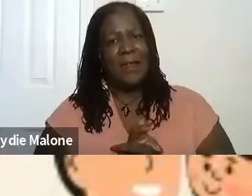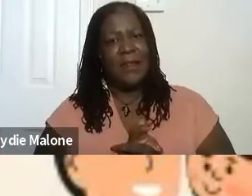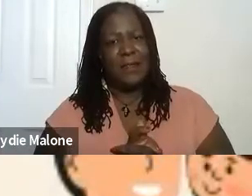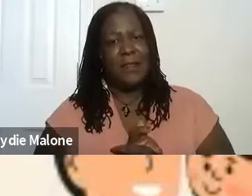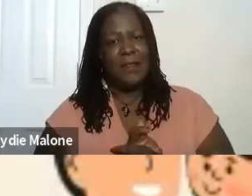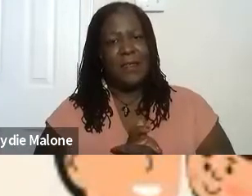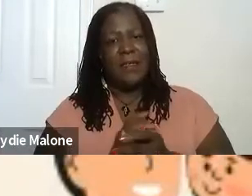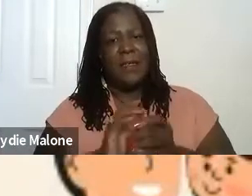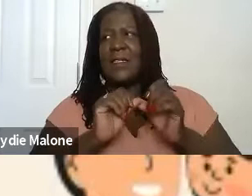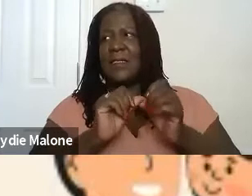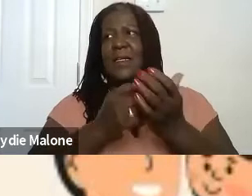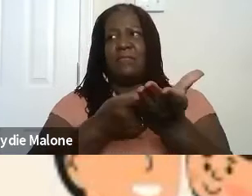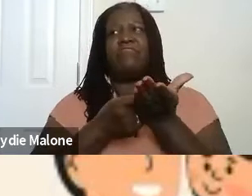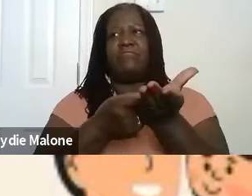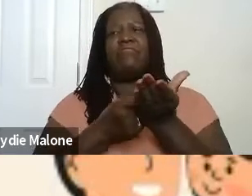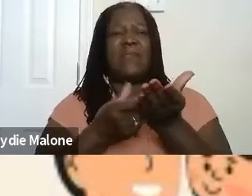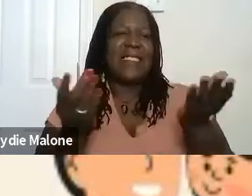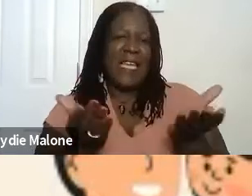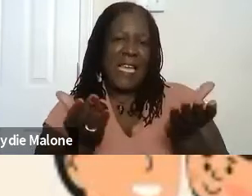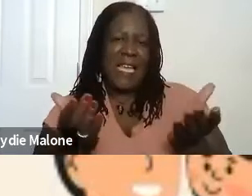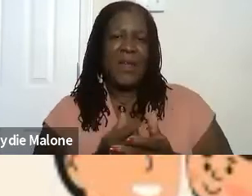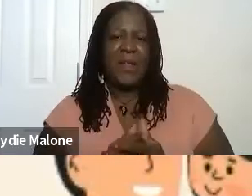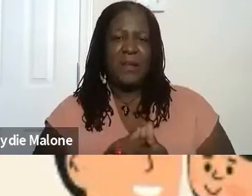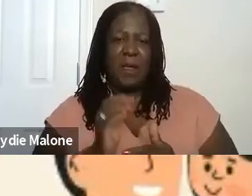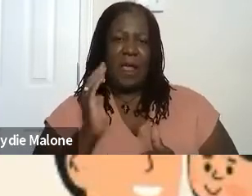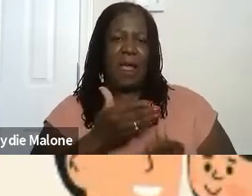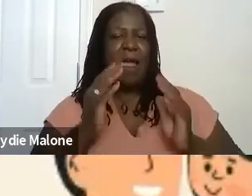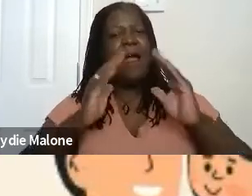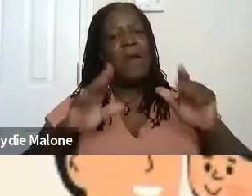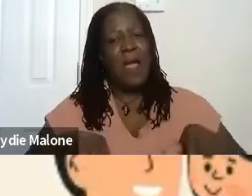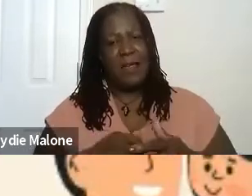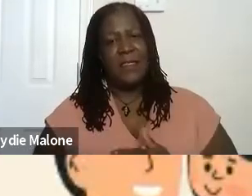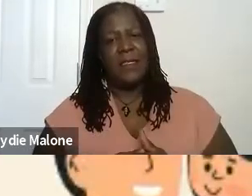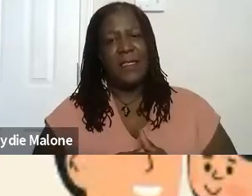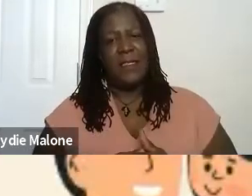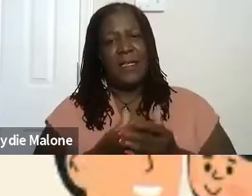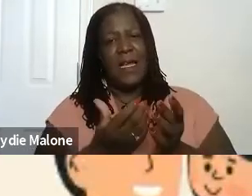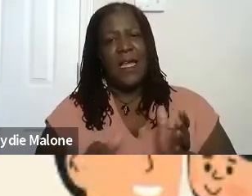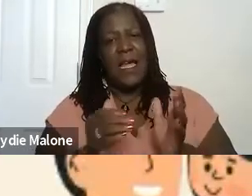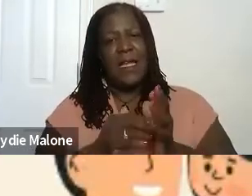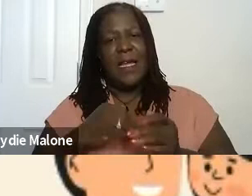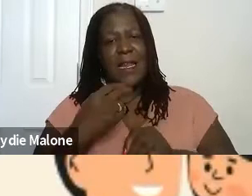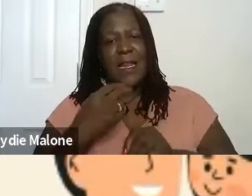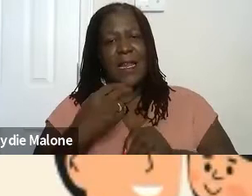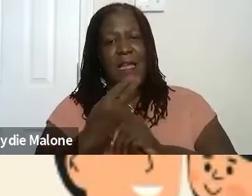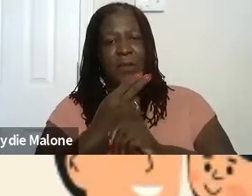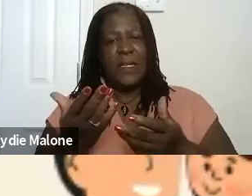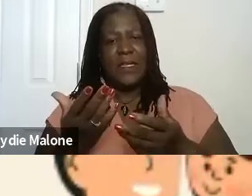our house, and here again, I'm wearing the hat as a parent. And I strongly felt that